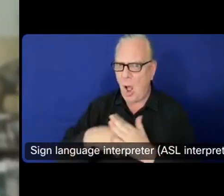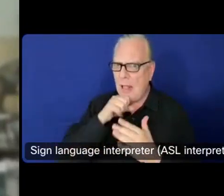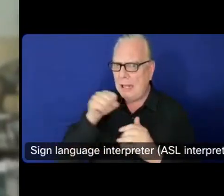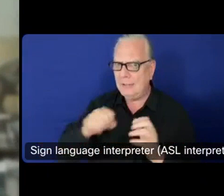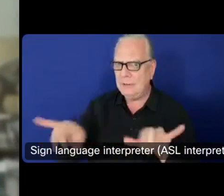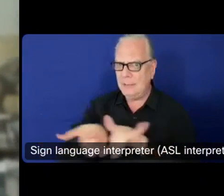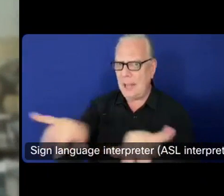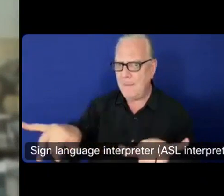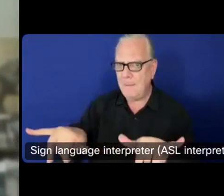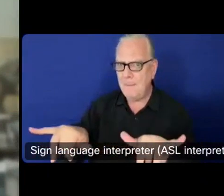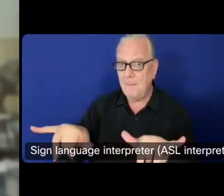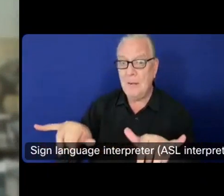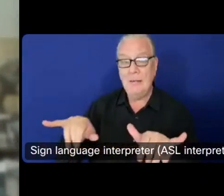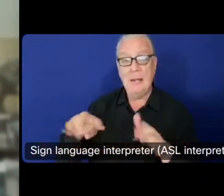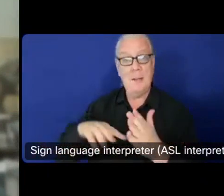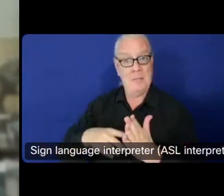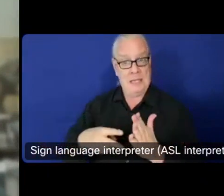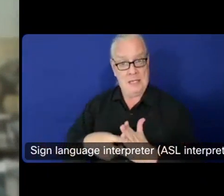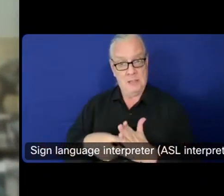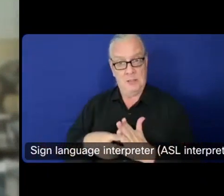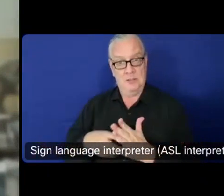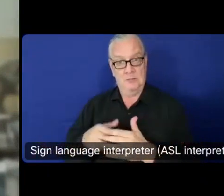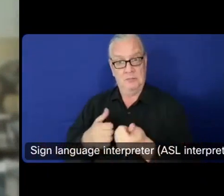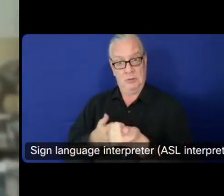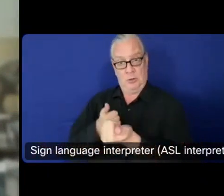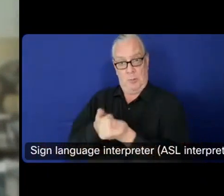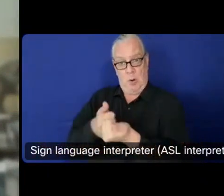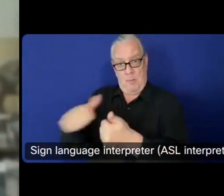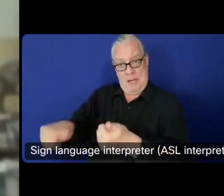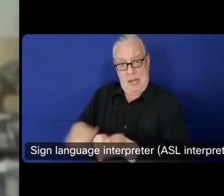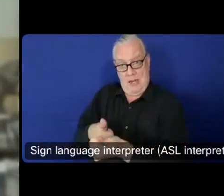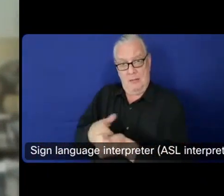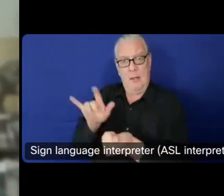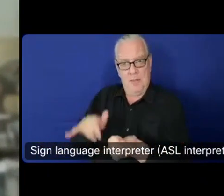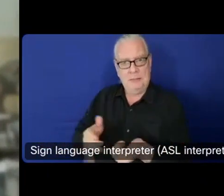they have, have to be bolstered up. We have to branch out into who's checking on them. You know,